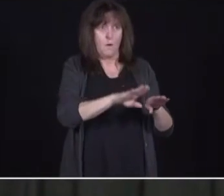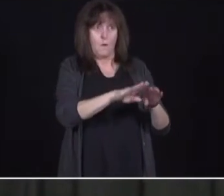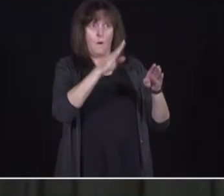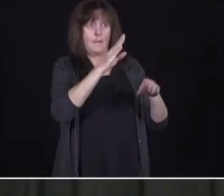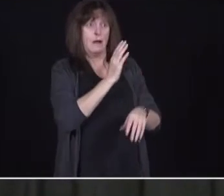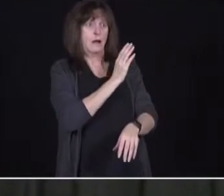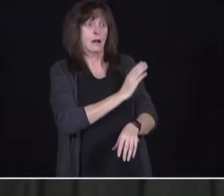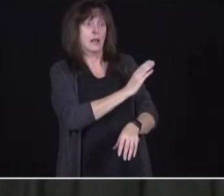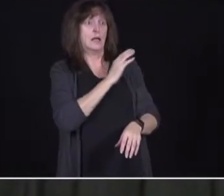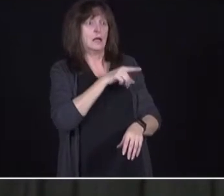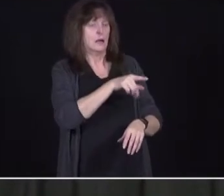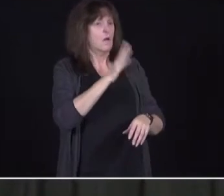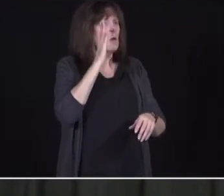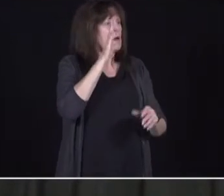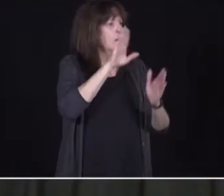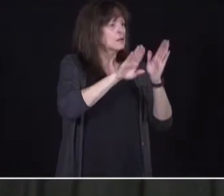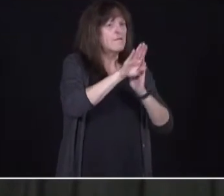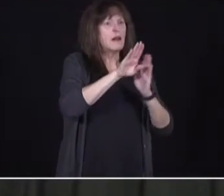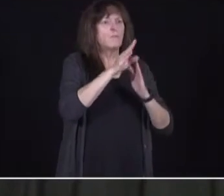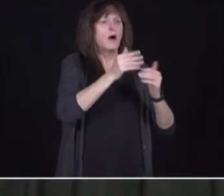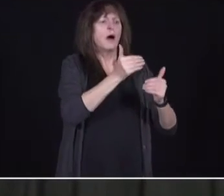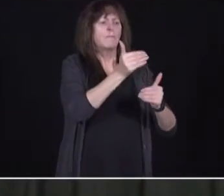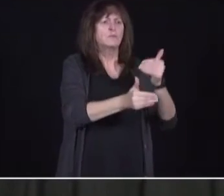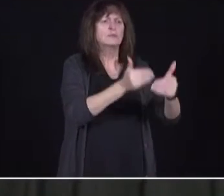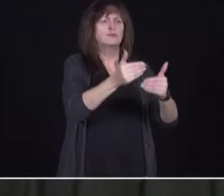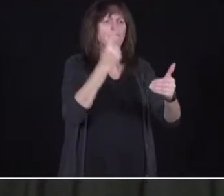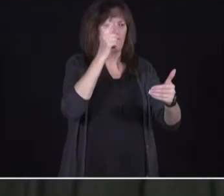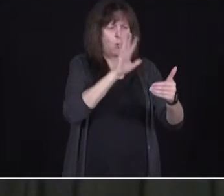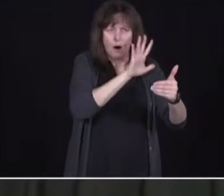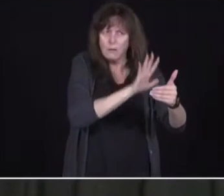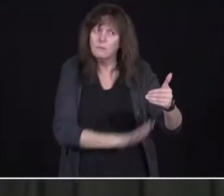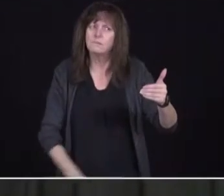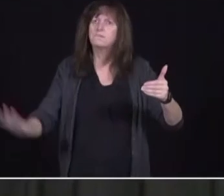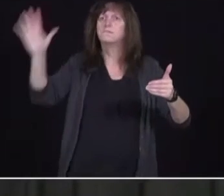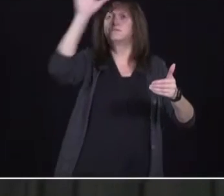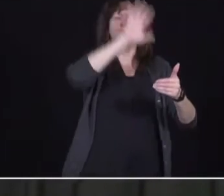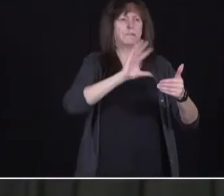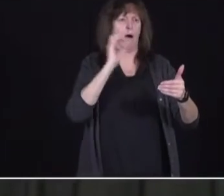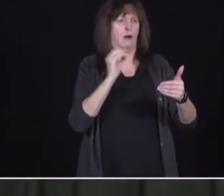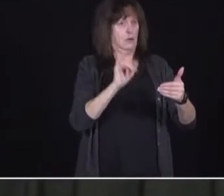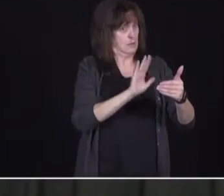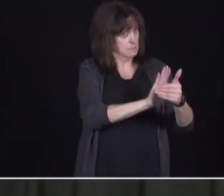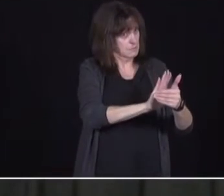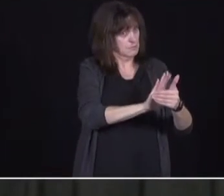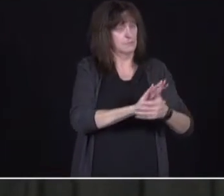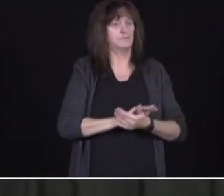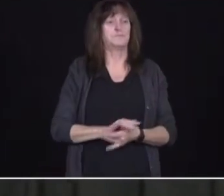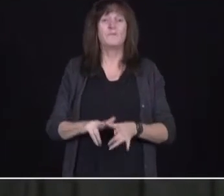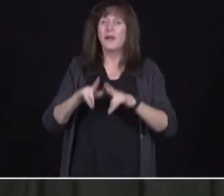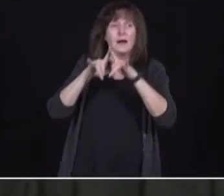clinics outside of hospitals to utilize around the rest of Ontario. And while we are doing that we are